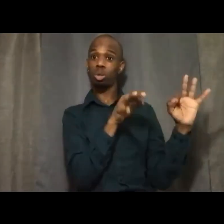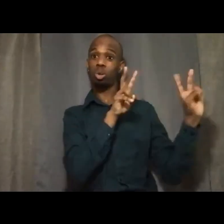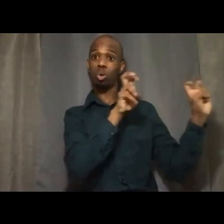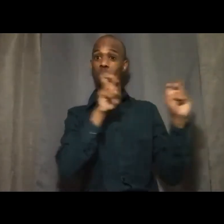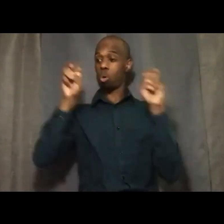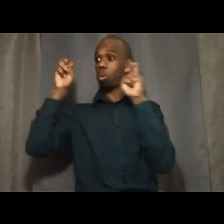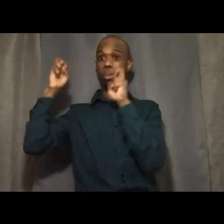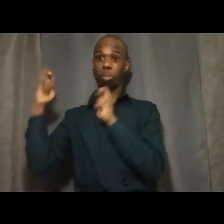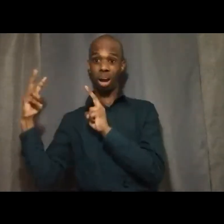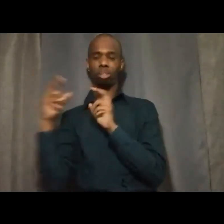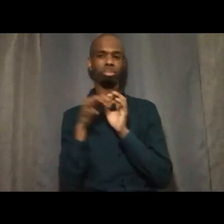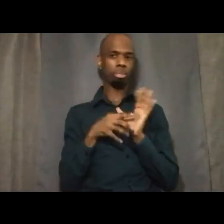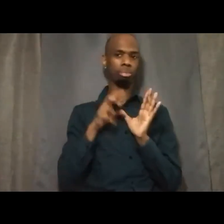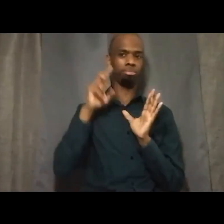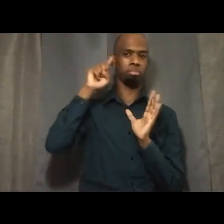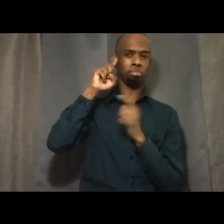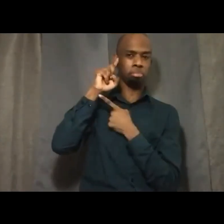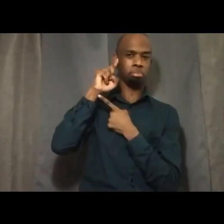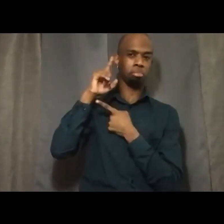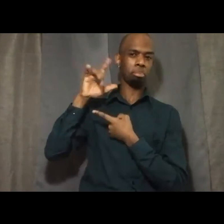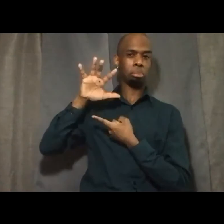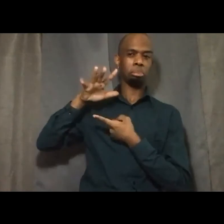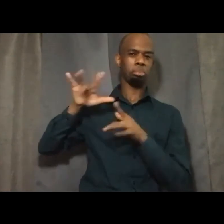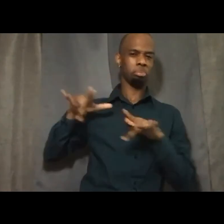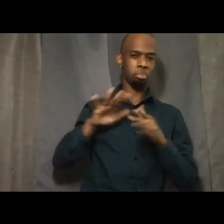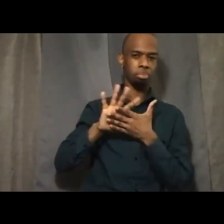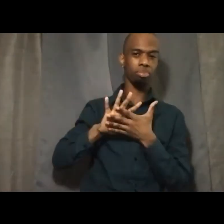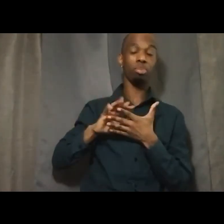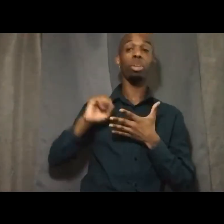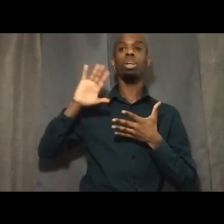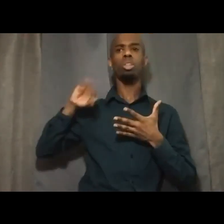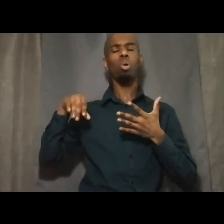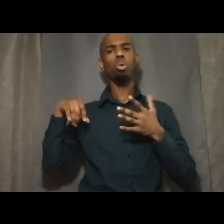When you wrote your vision statement, you didn't envision, right, in the world that you would build,